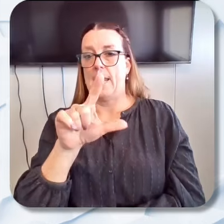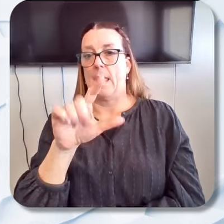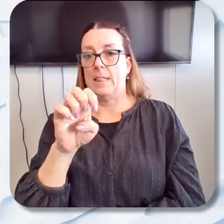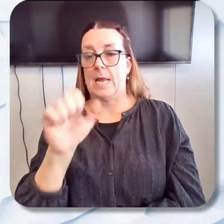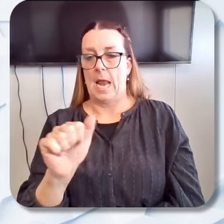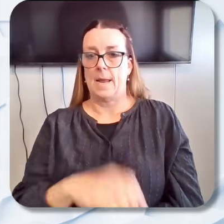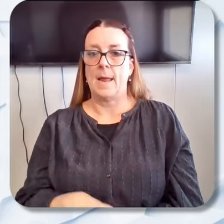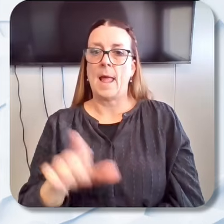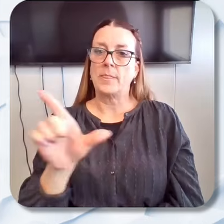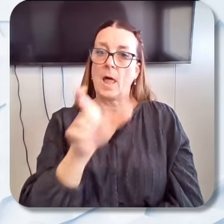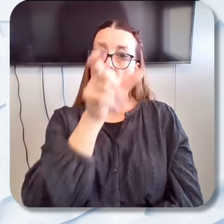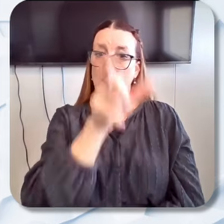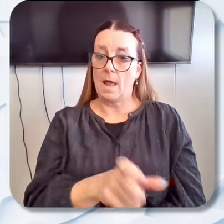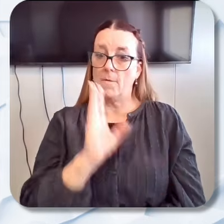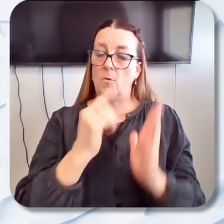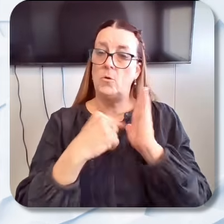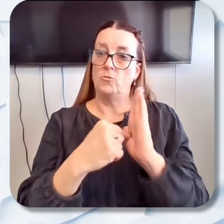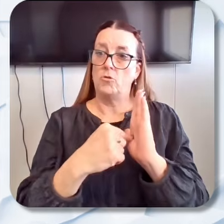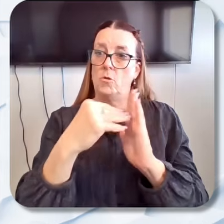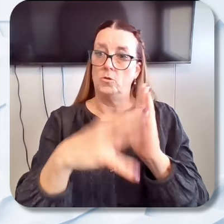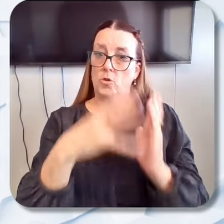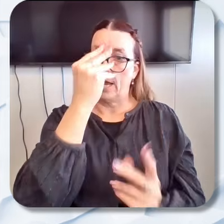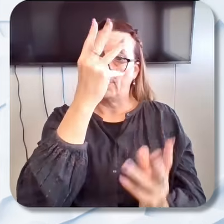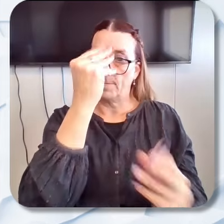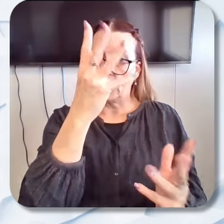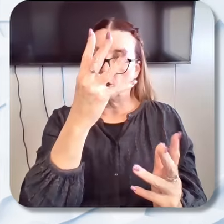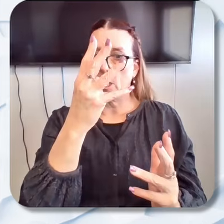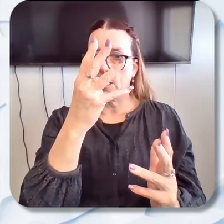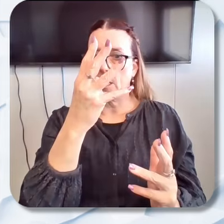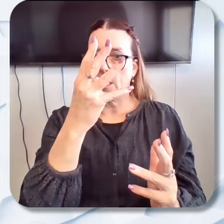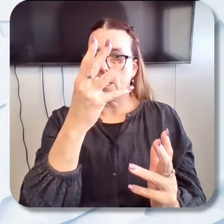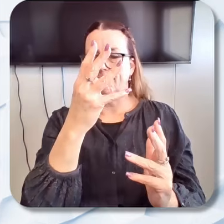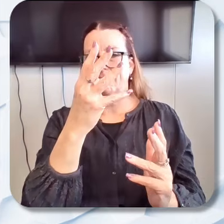The left side of the screen would show the student information that's been redacted for this presentation.